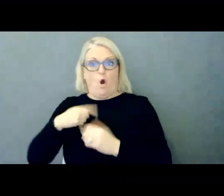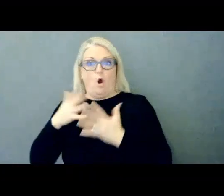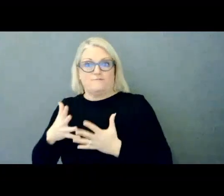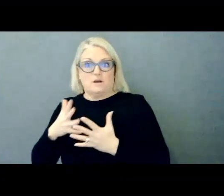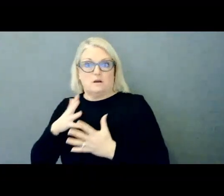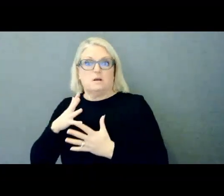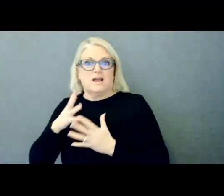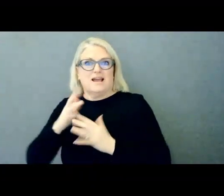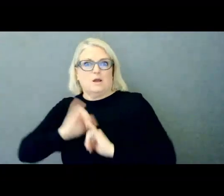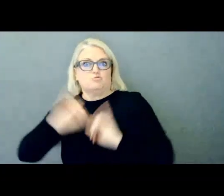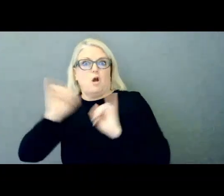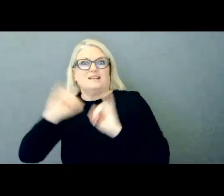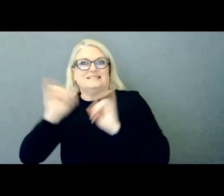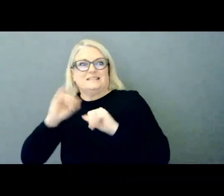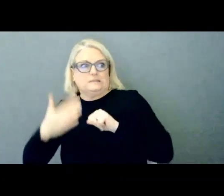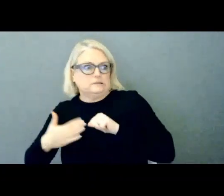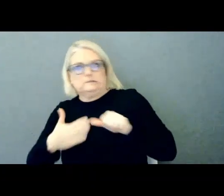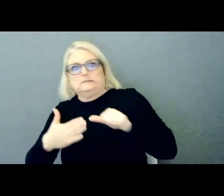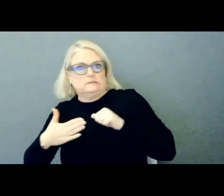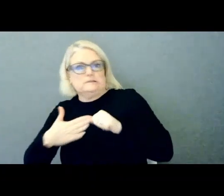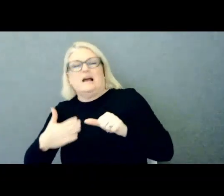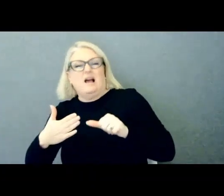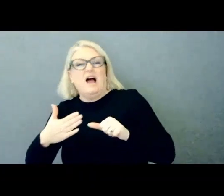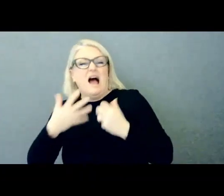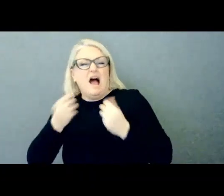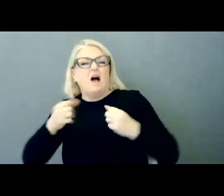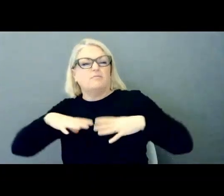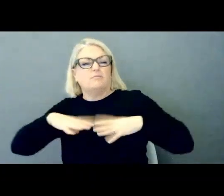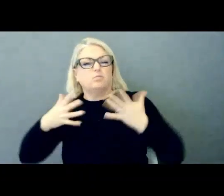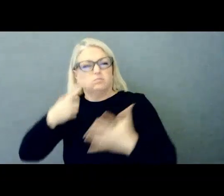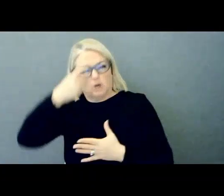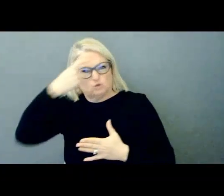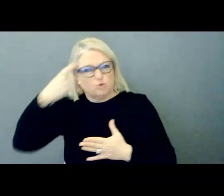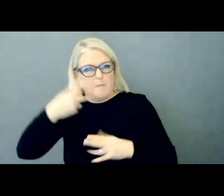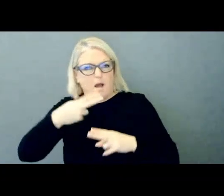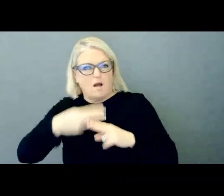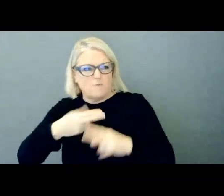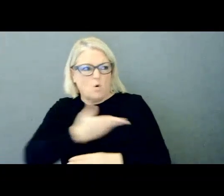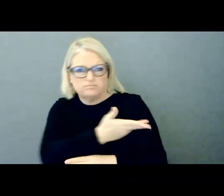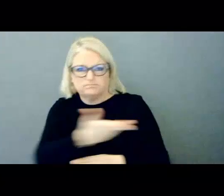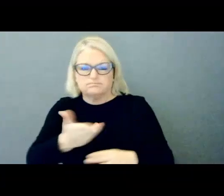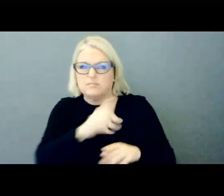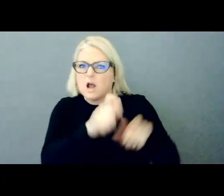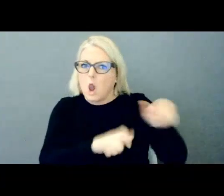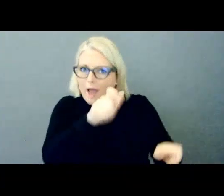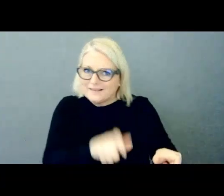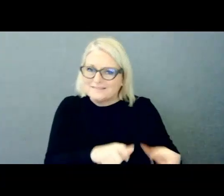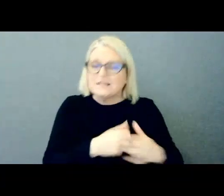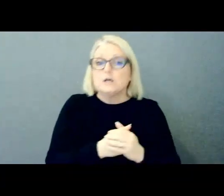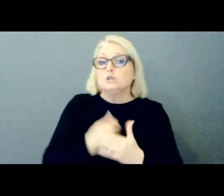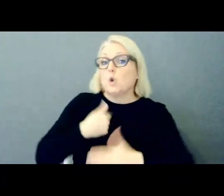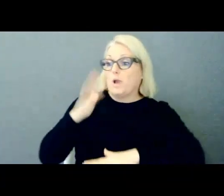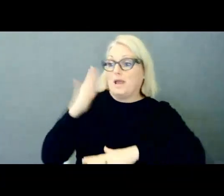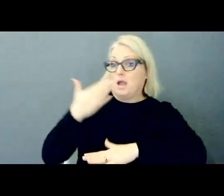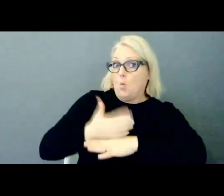So, we also look to engage at a customer advisory groups, the advocacy groups. We've done research and focus groups